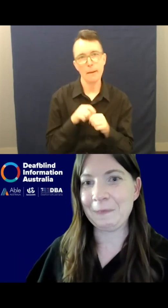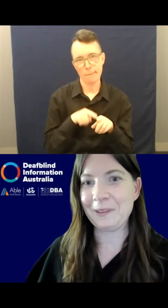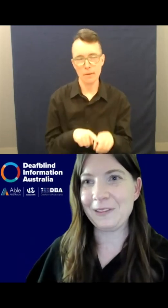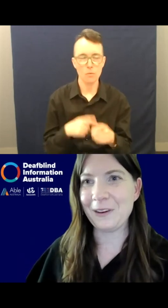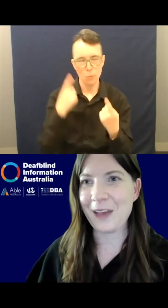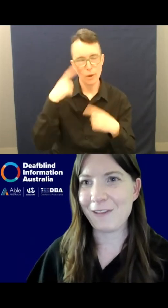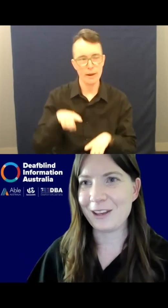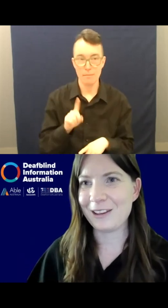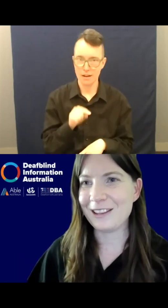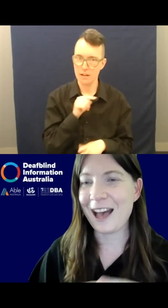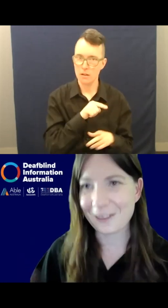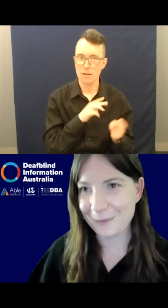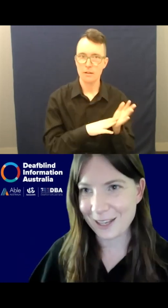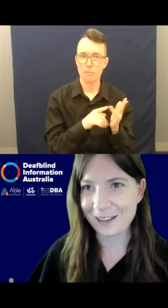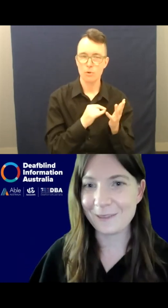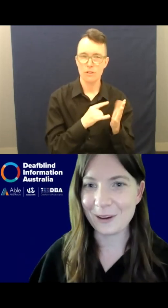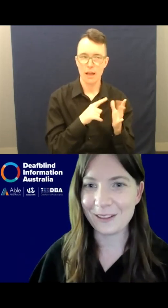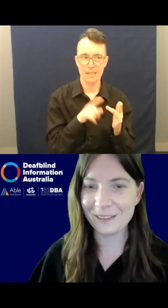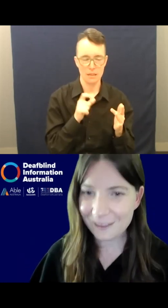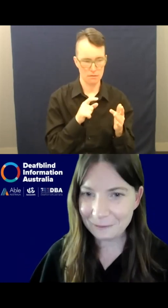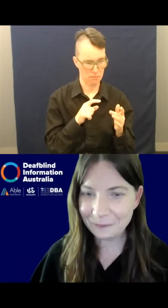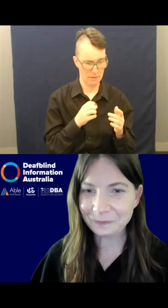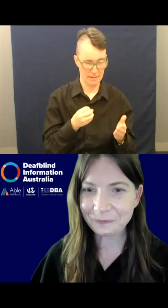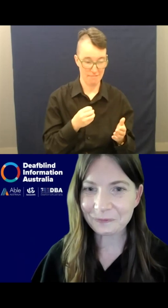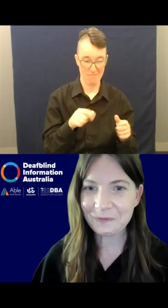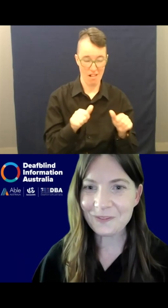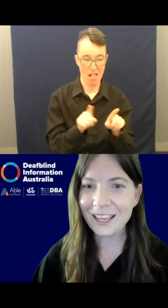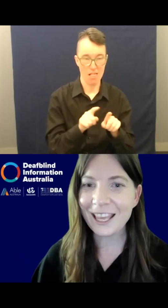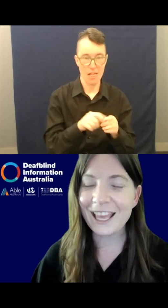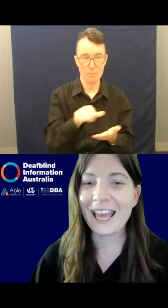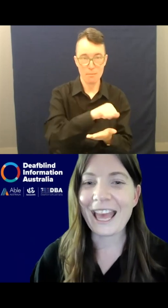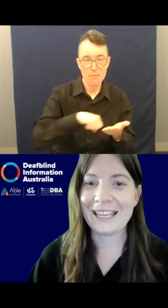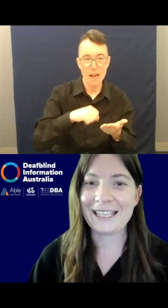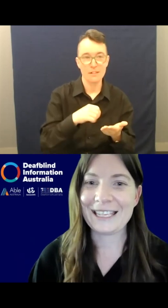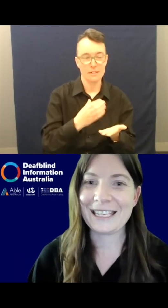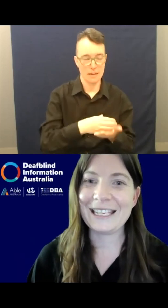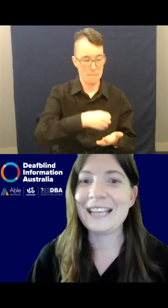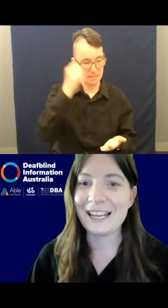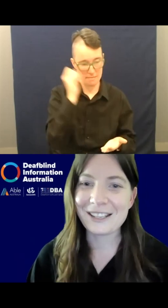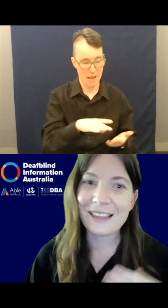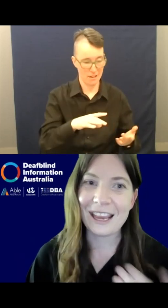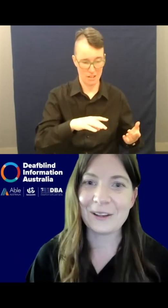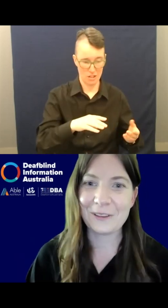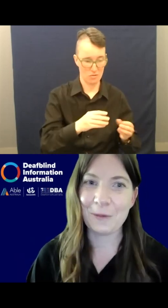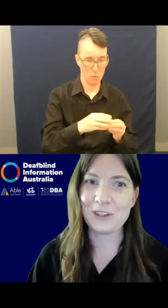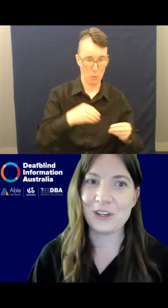So having unexpected experiences. And yeah, just the endless opportunity